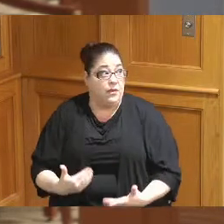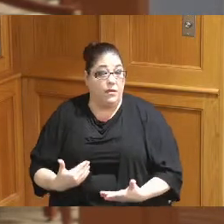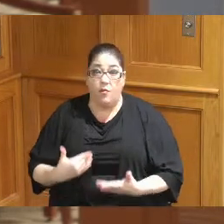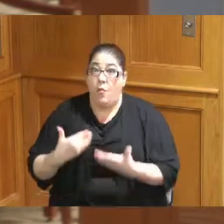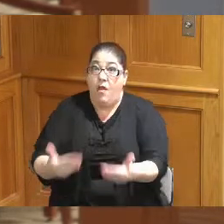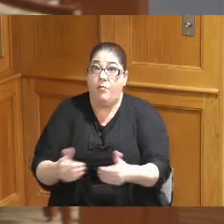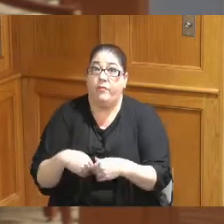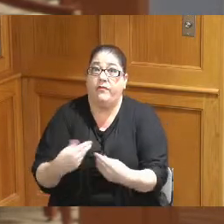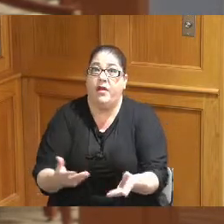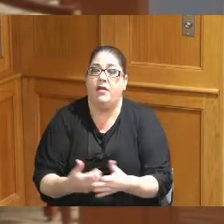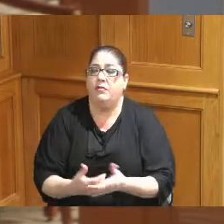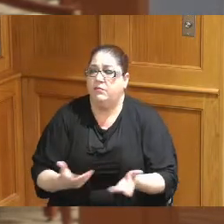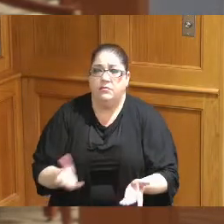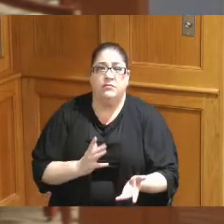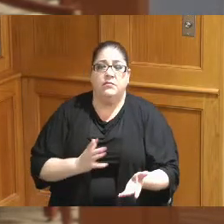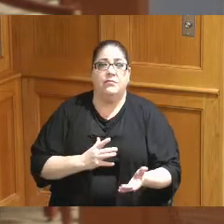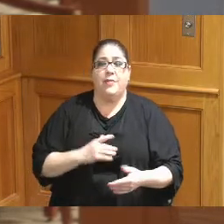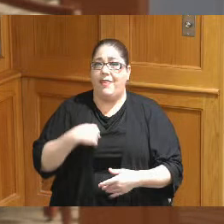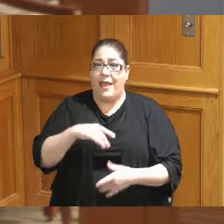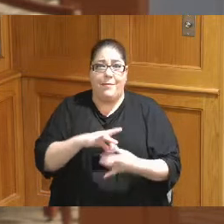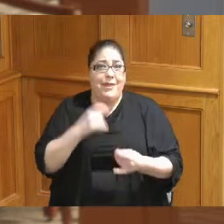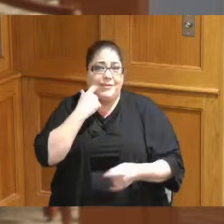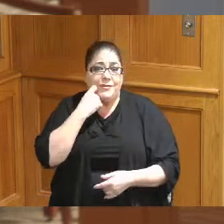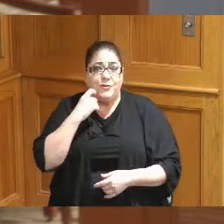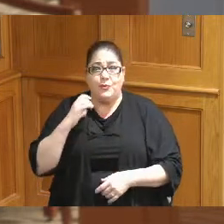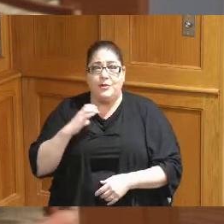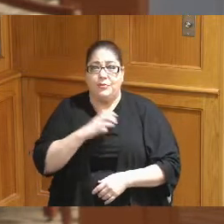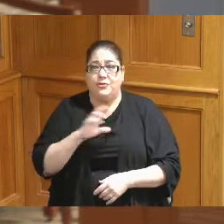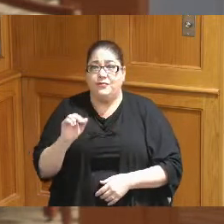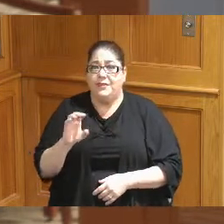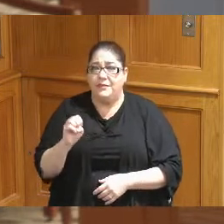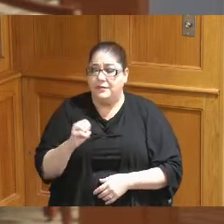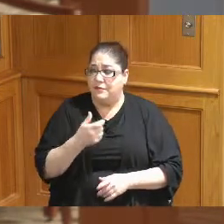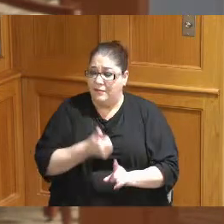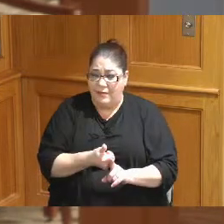don't have an organization that has specifically stepped into that space regarding people who are